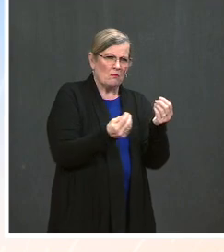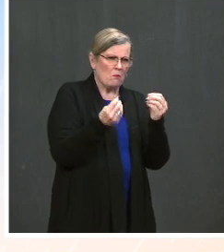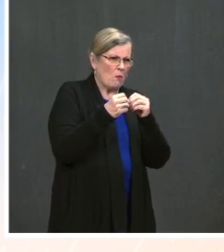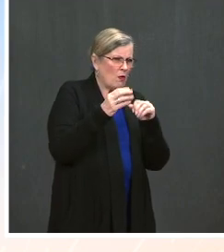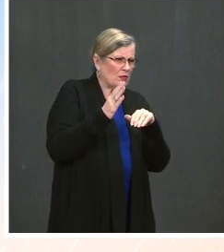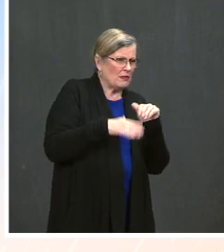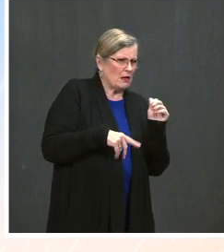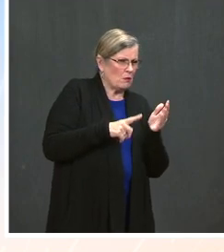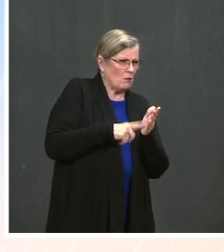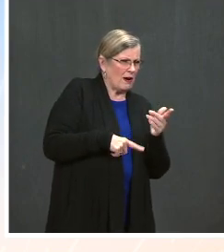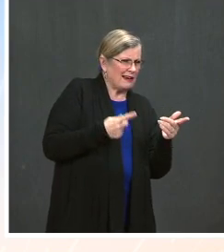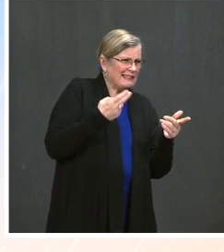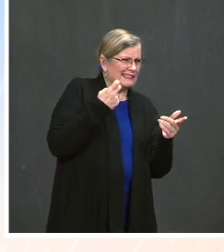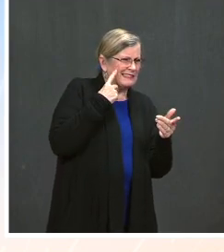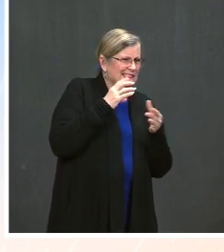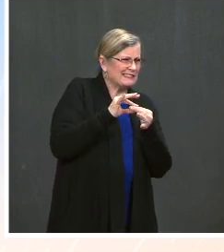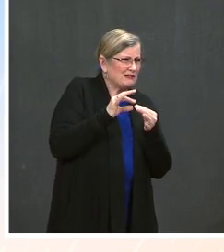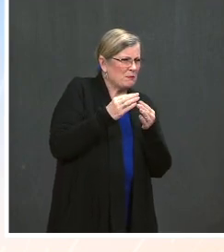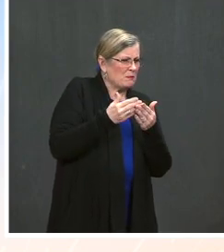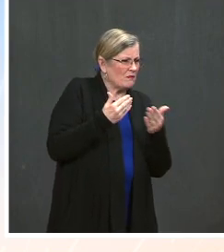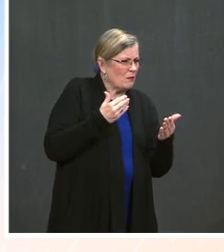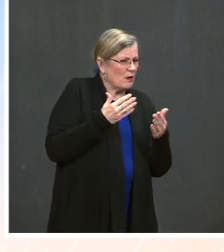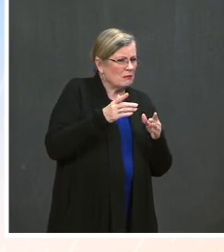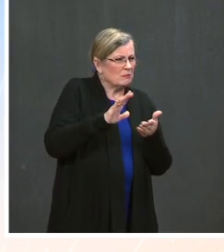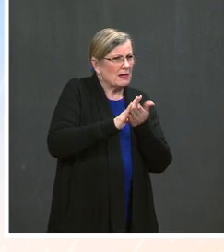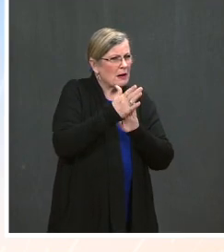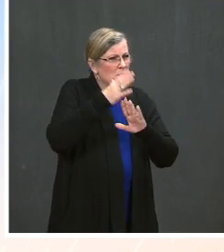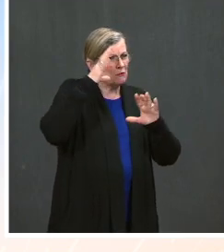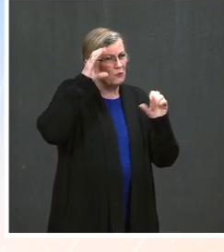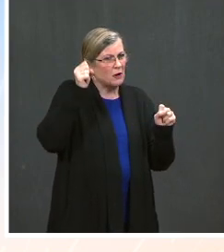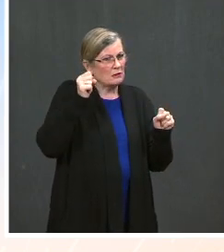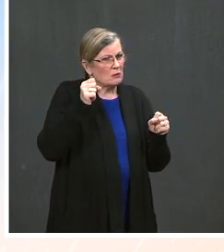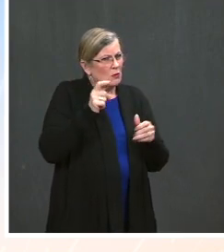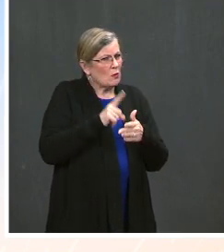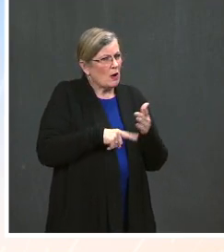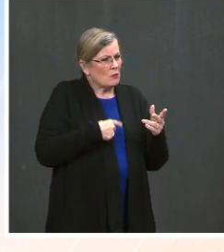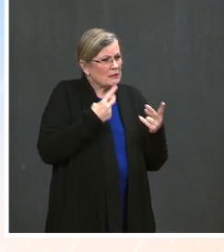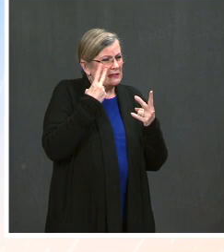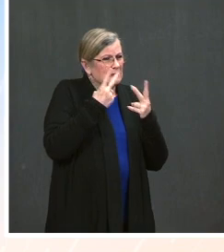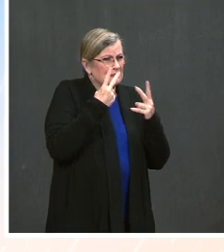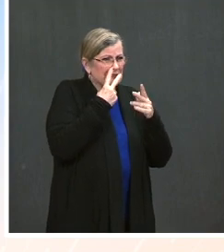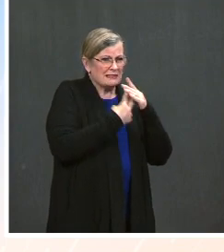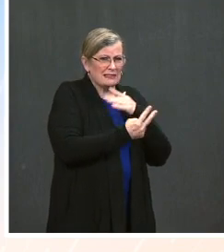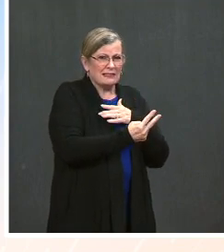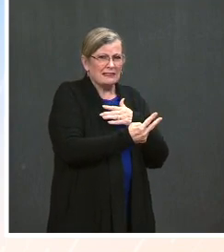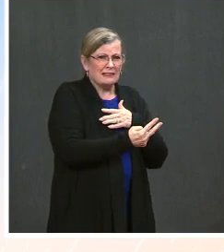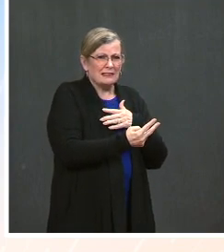that's in line with what he proposed during the campaign? Ms. Psaki: Well, first let me say that, you know,